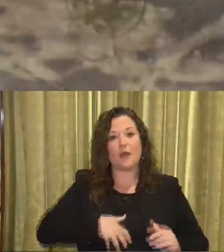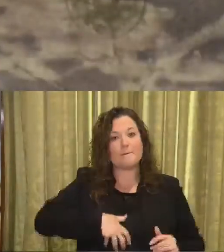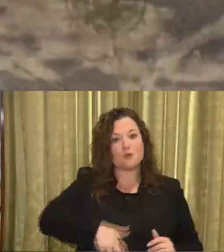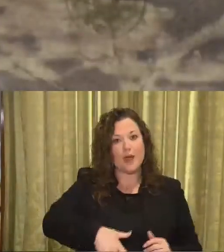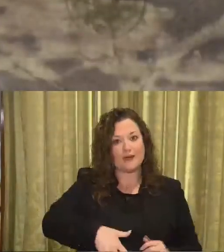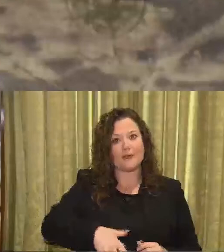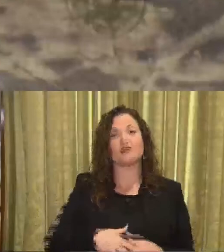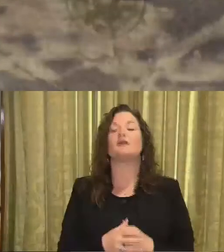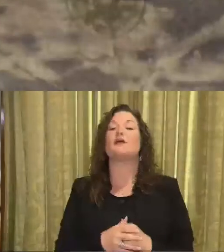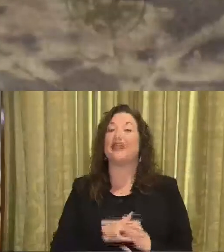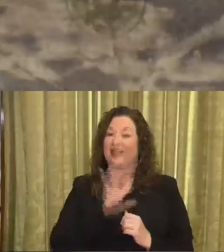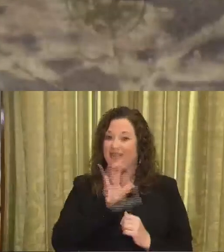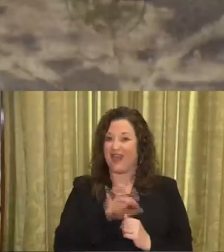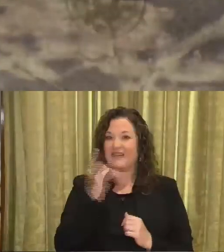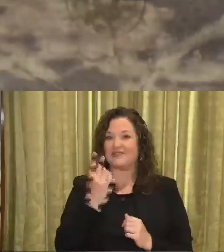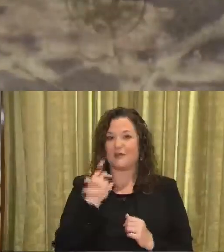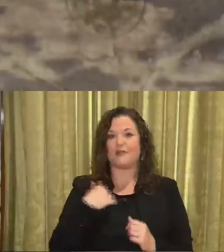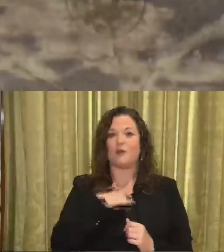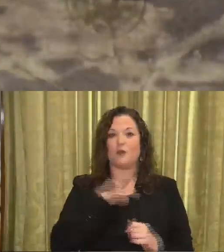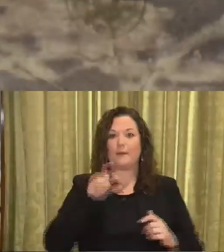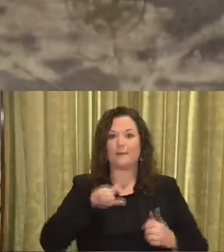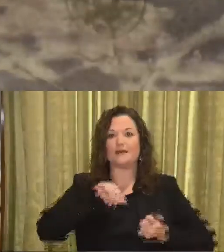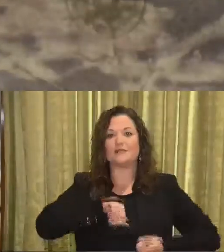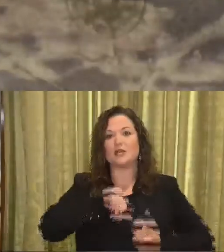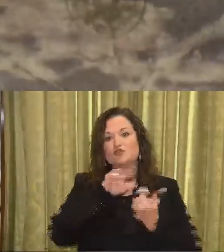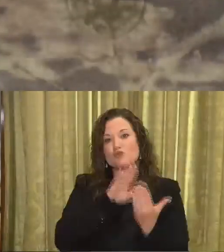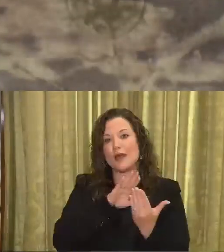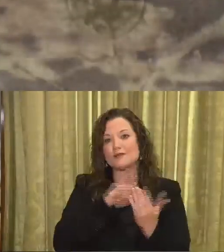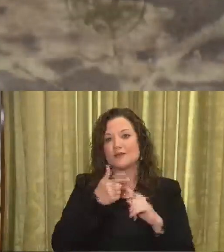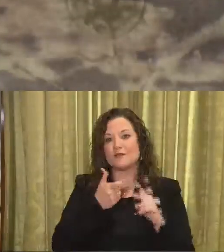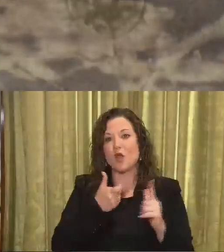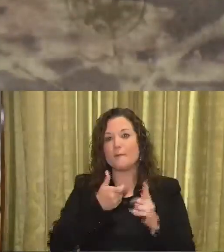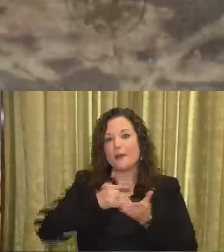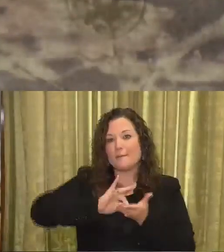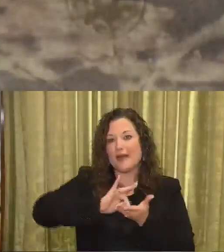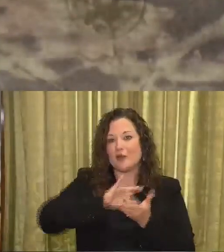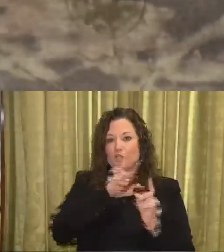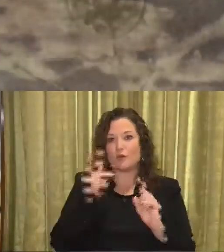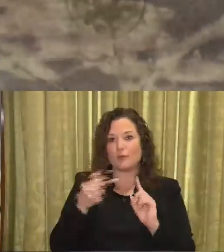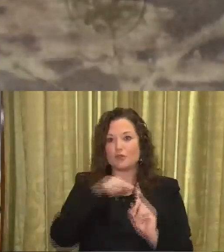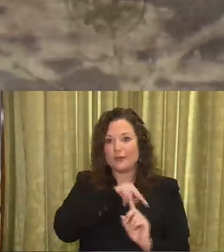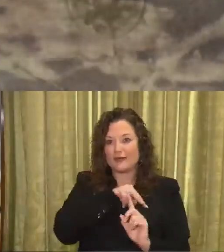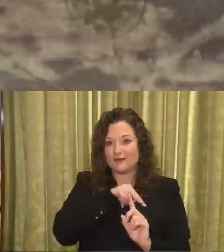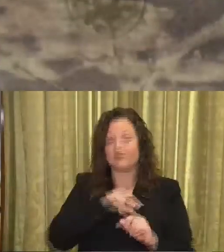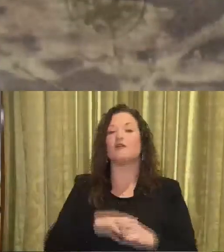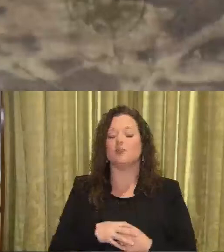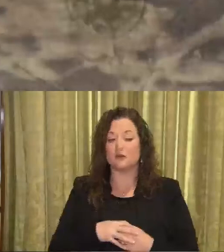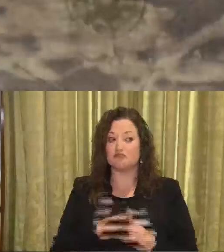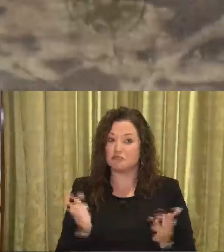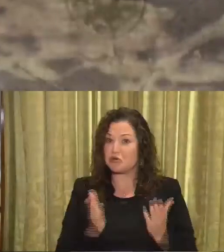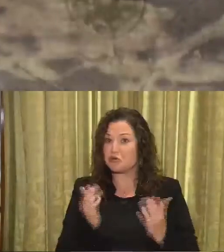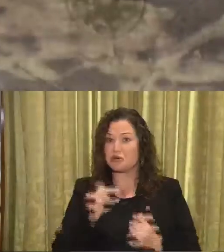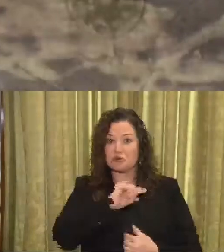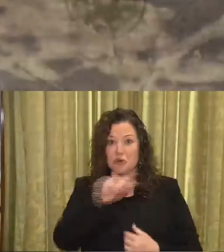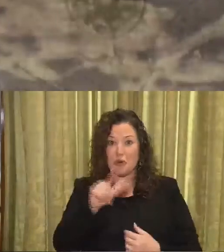has to be addressed from, you know, a medical standpoint. I encourage everyone to make sure you